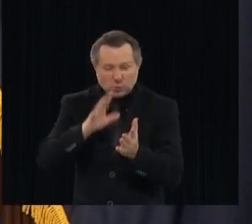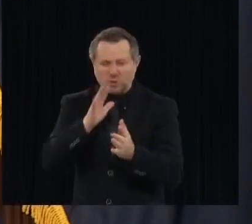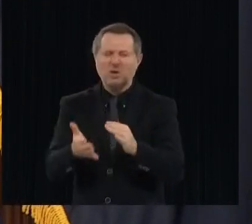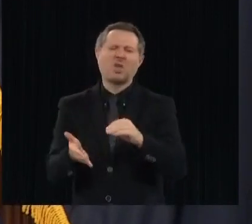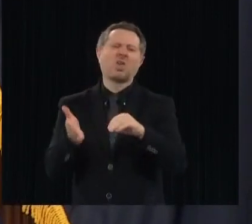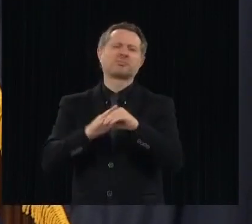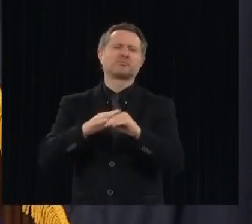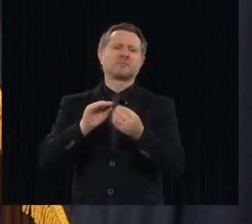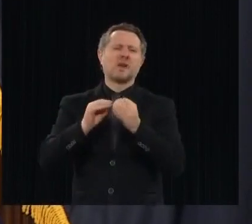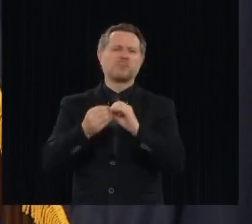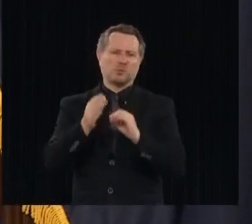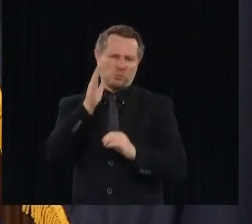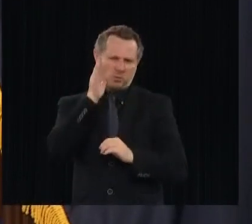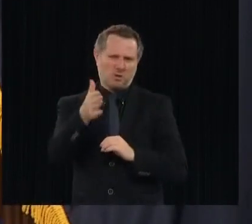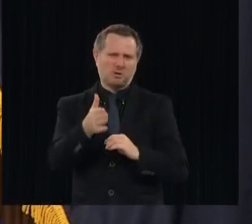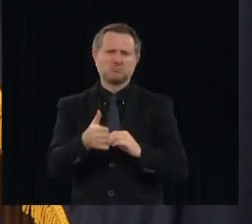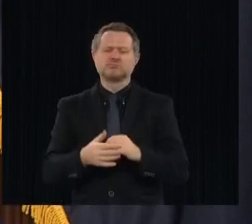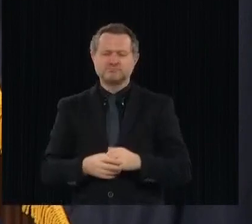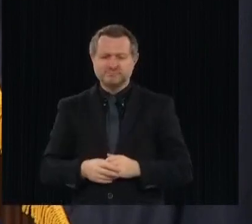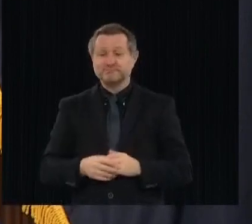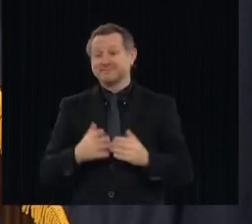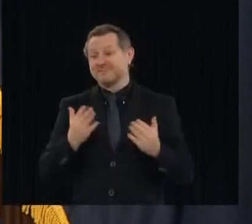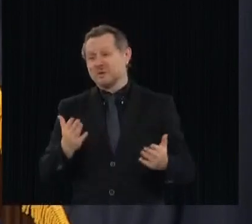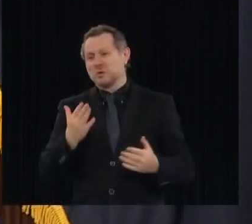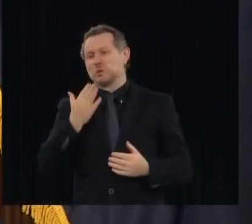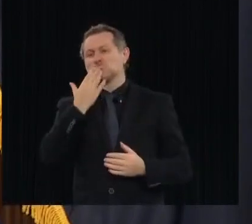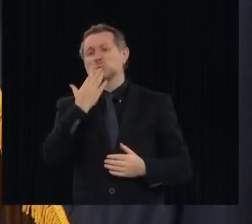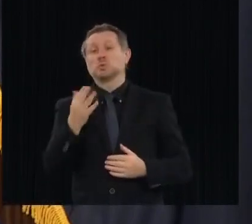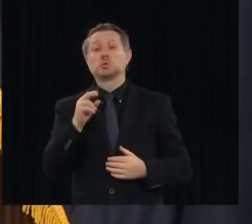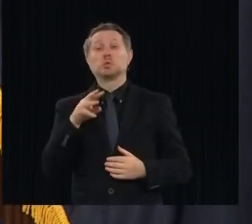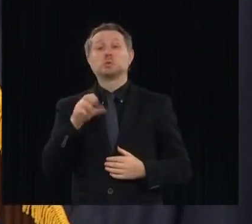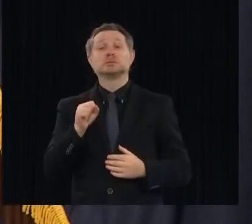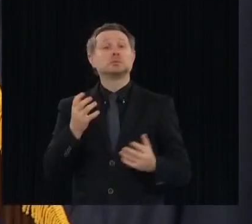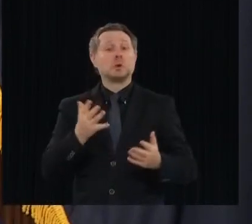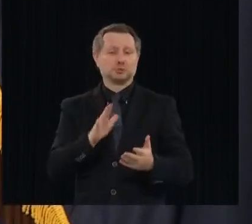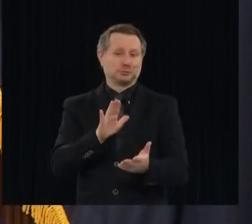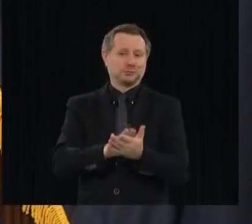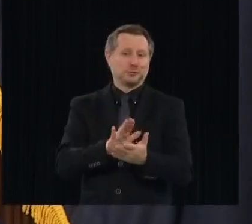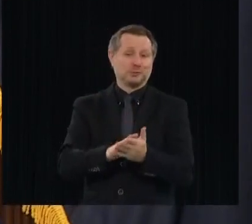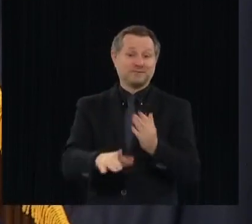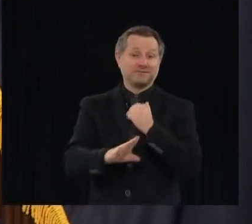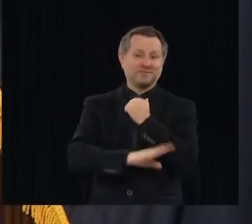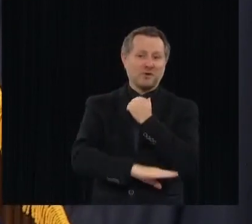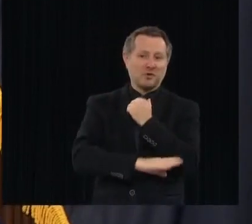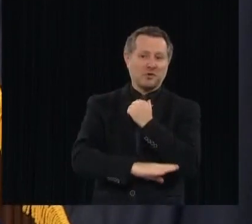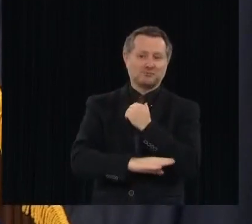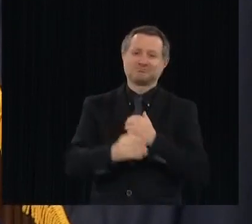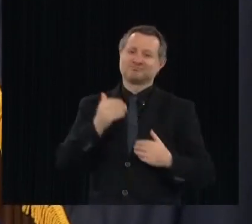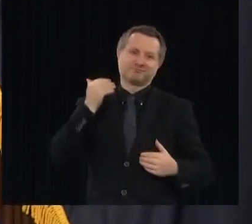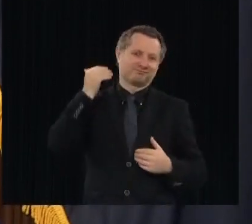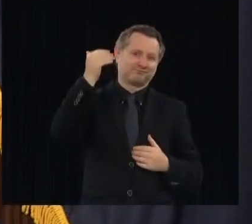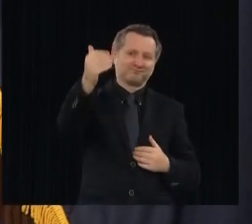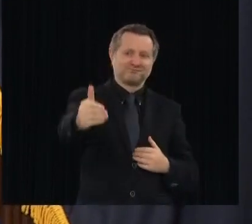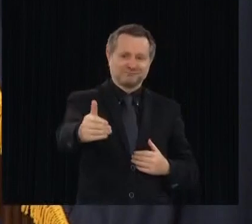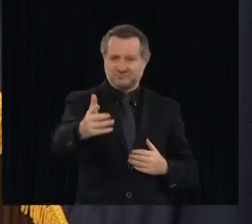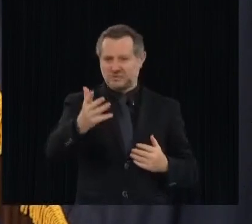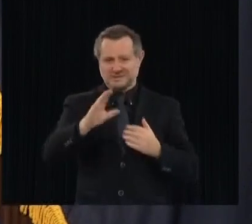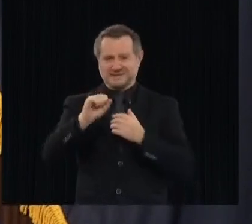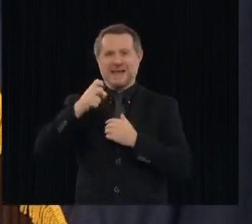KIDS. I BELIEVE IT'S ONLY 100 KIDS UNTIL YOU LOOK. AND I THINK THAT NUMBER IS GOING TO GO UP.